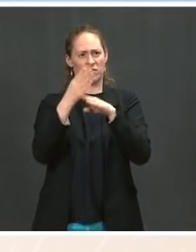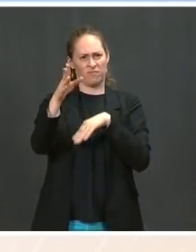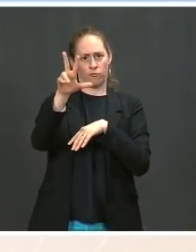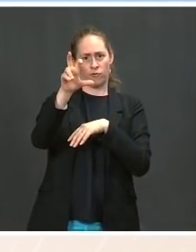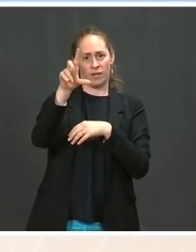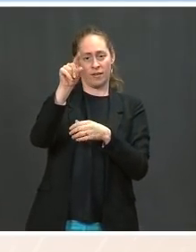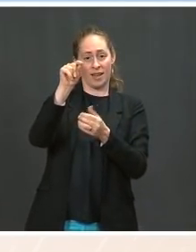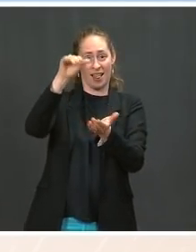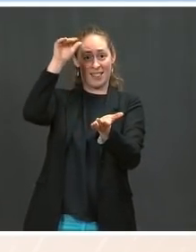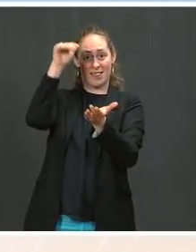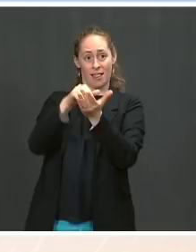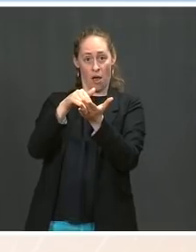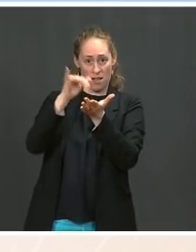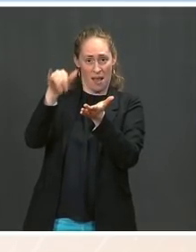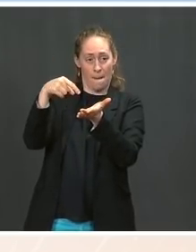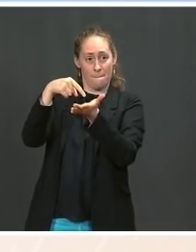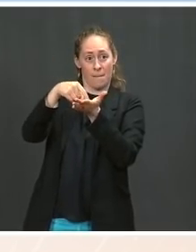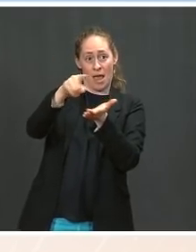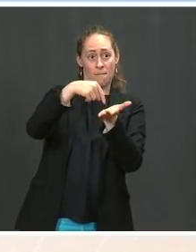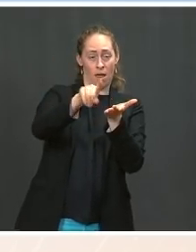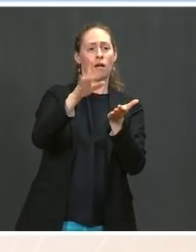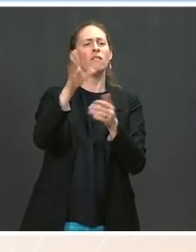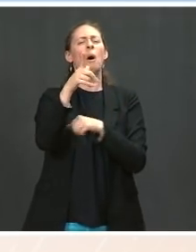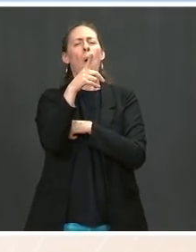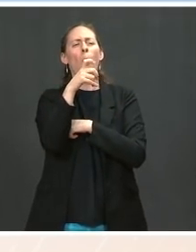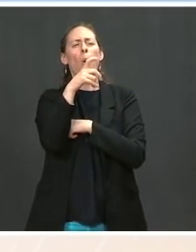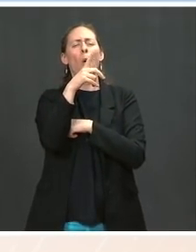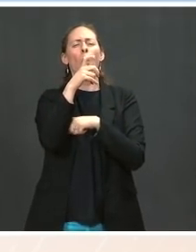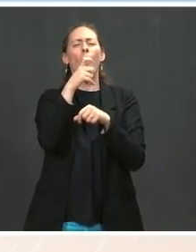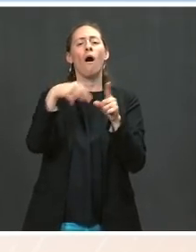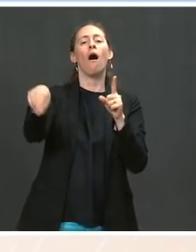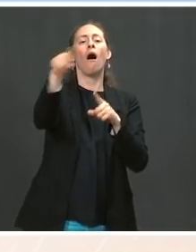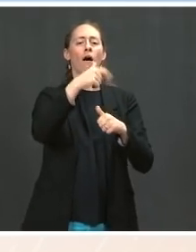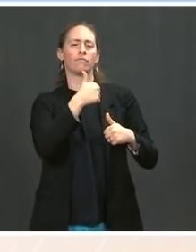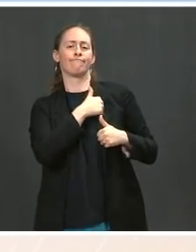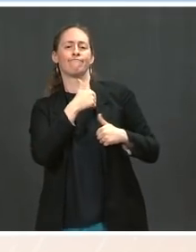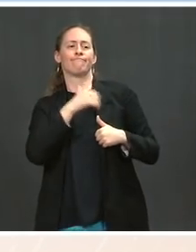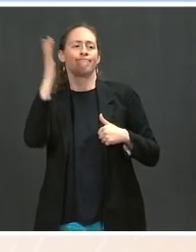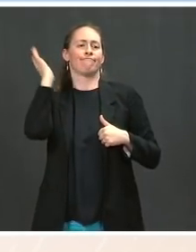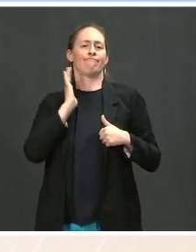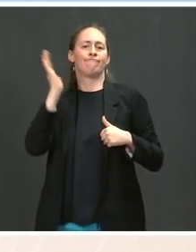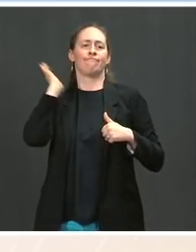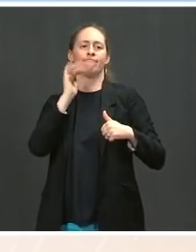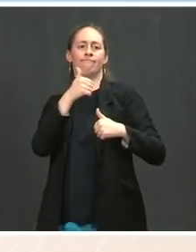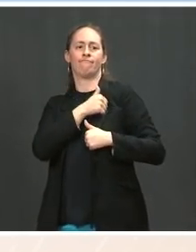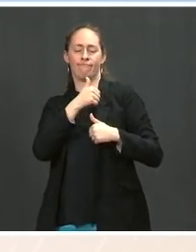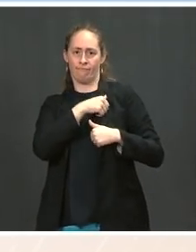went to Veterans Affairs beneficiaries who receive VA benefits but don't normally file a tax return